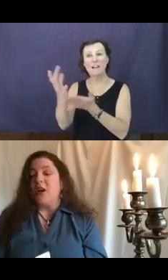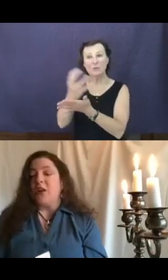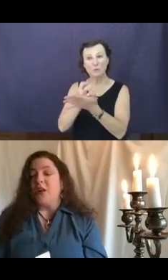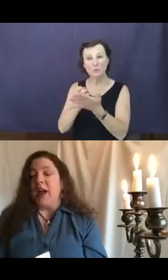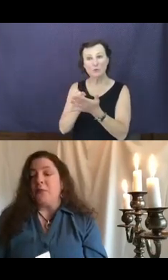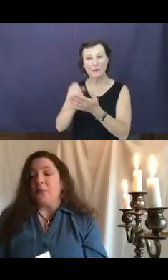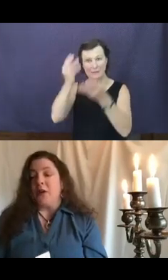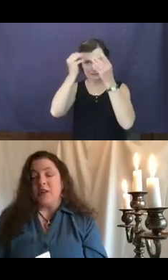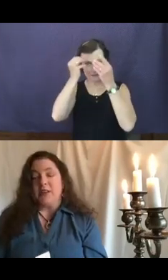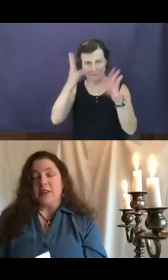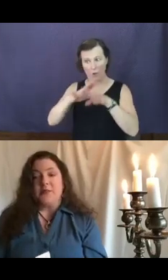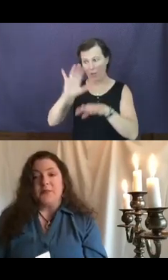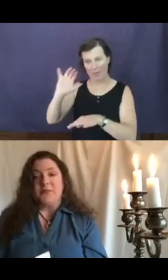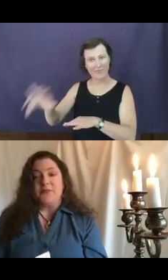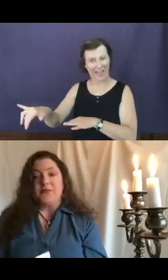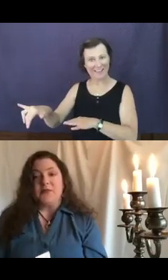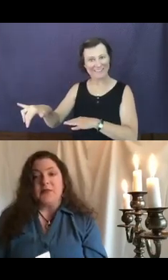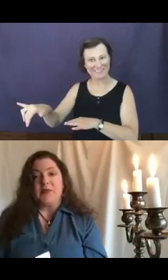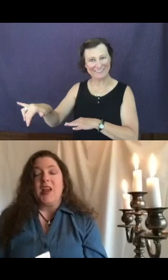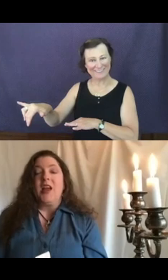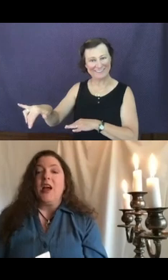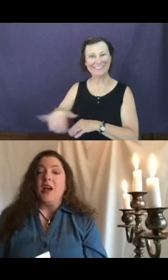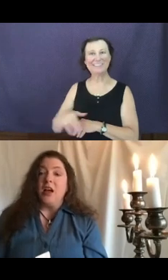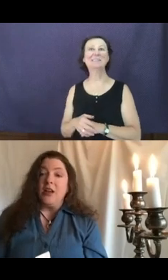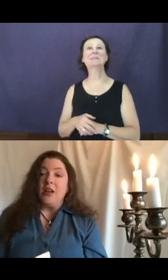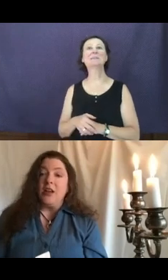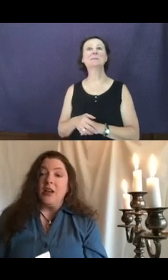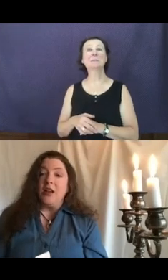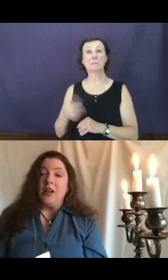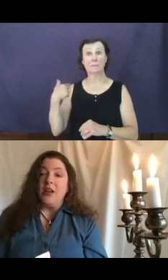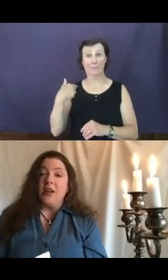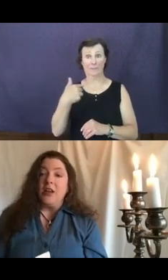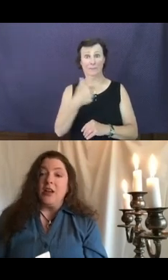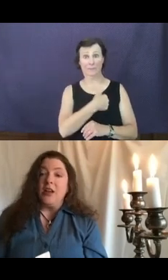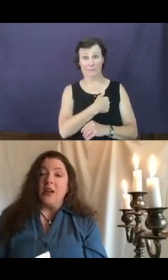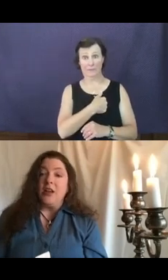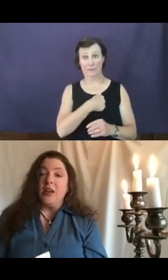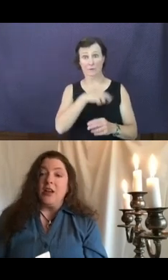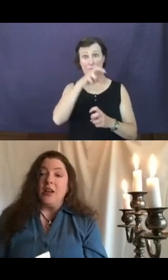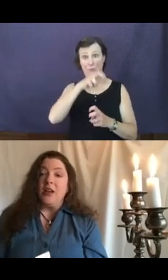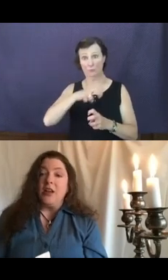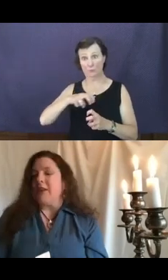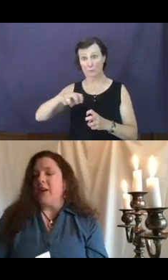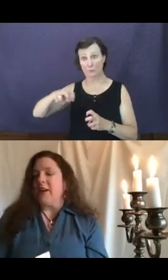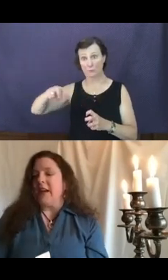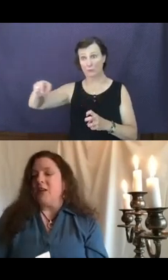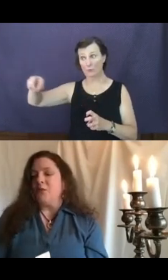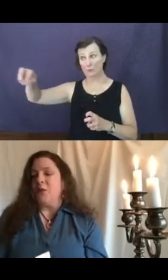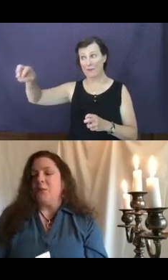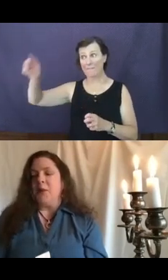on that project. Us traveling back there again will probably